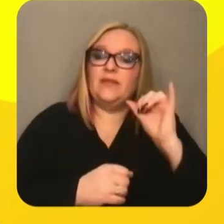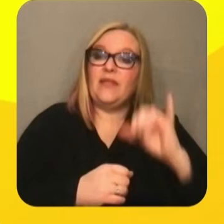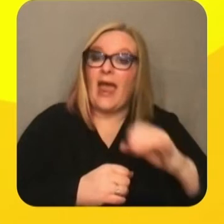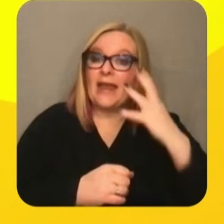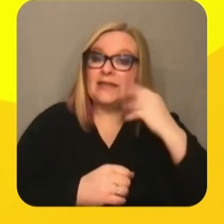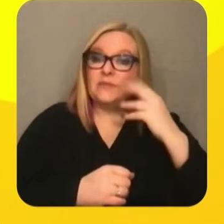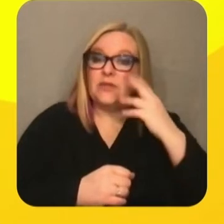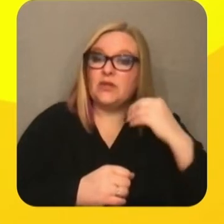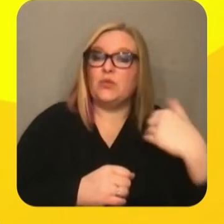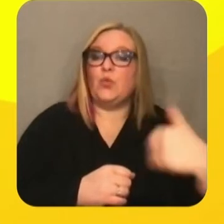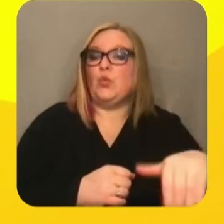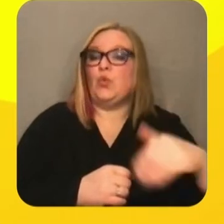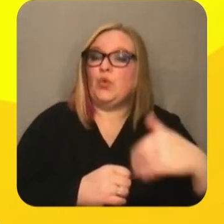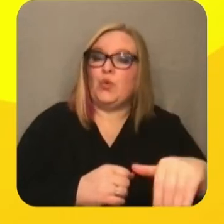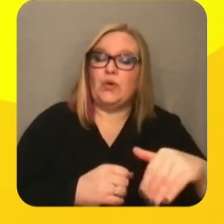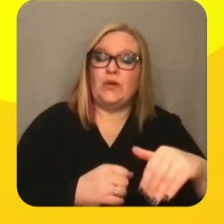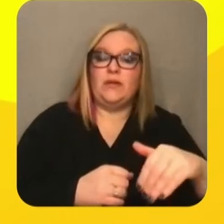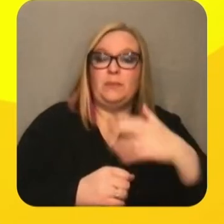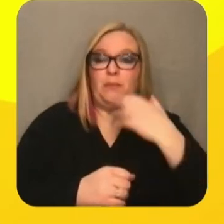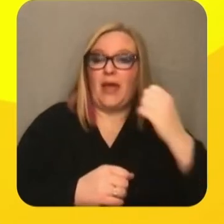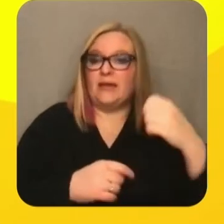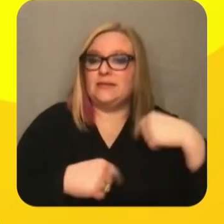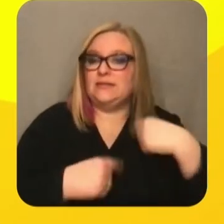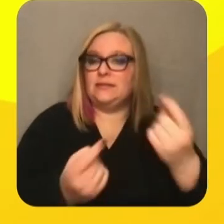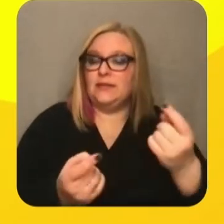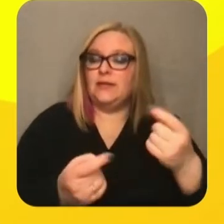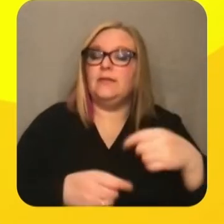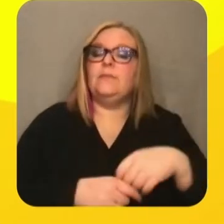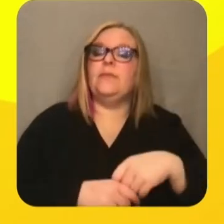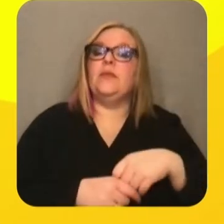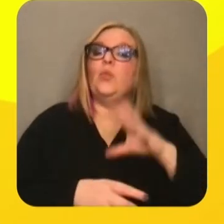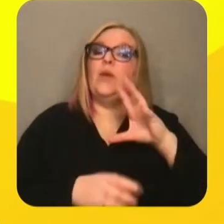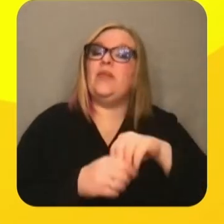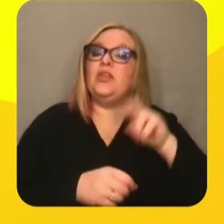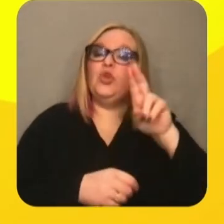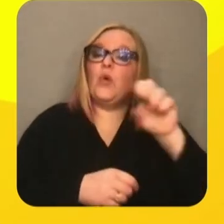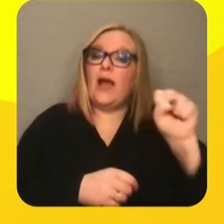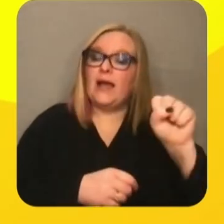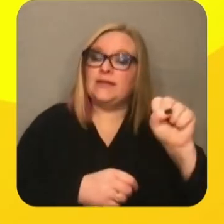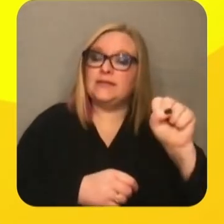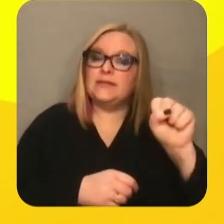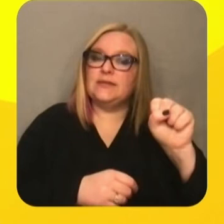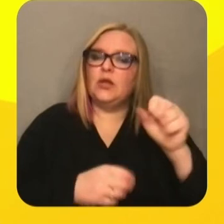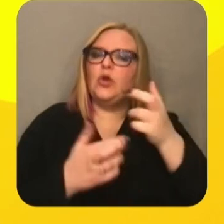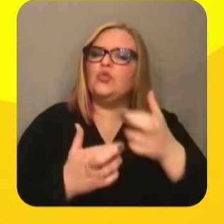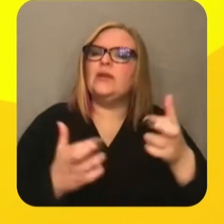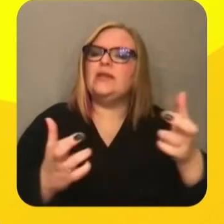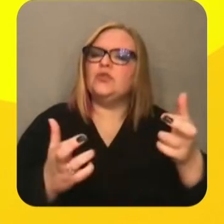And I'll give you some examples. For example, in the US our employees research groups are very popular,